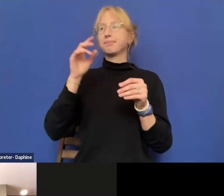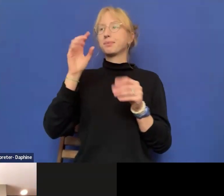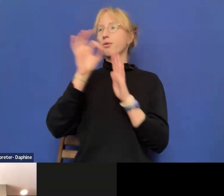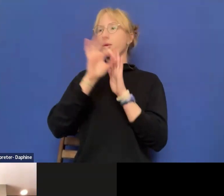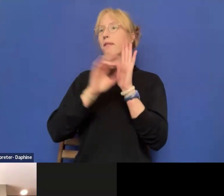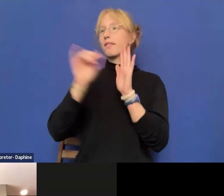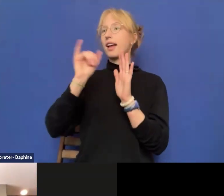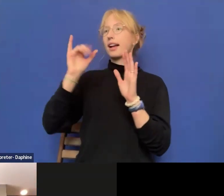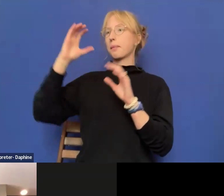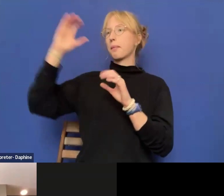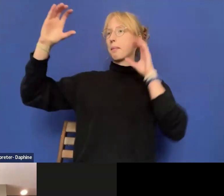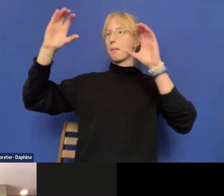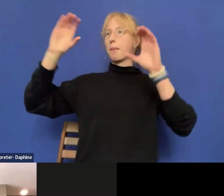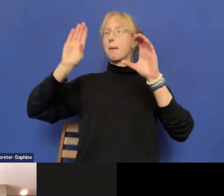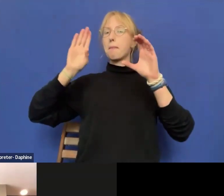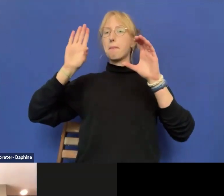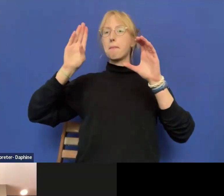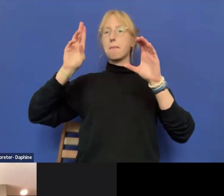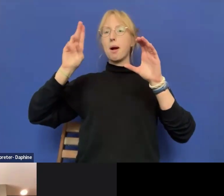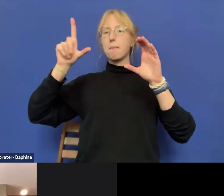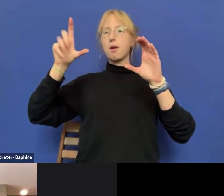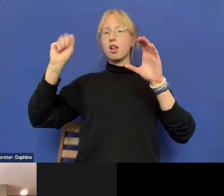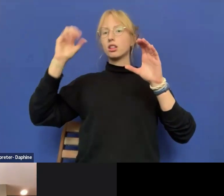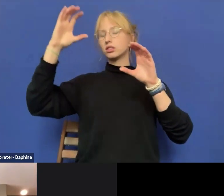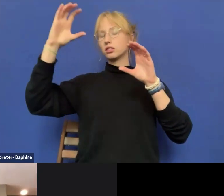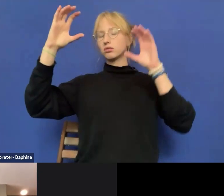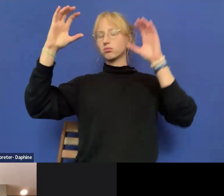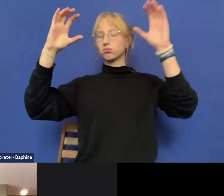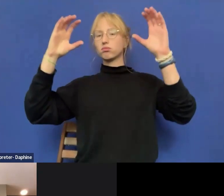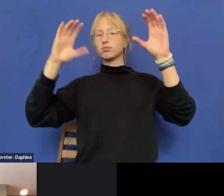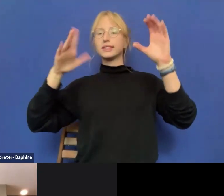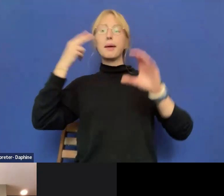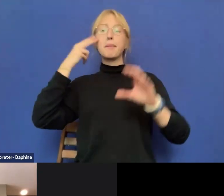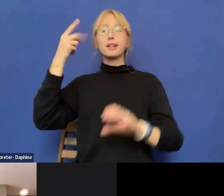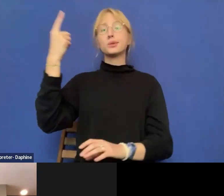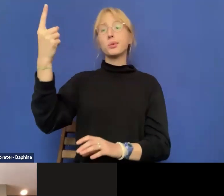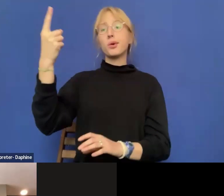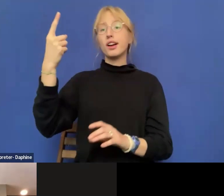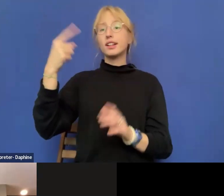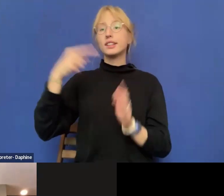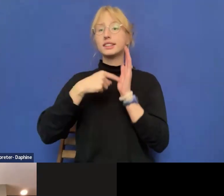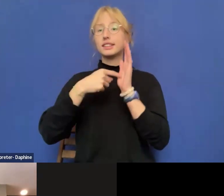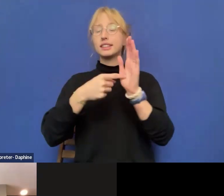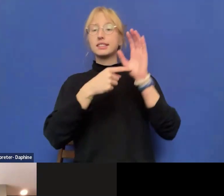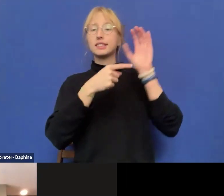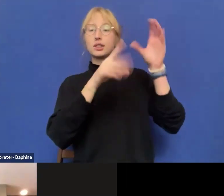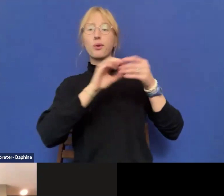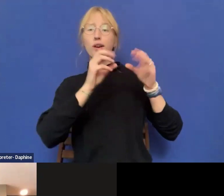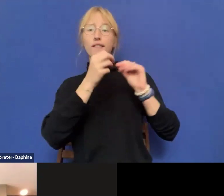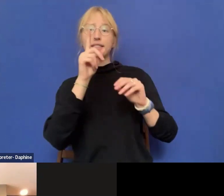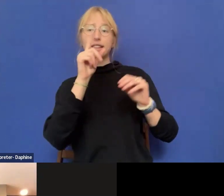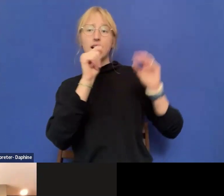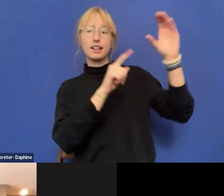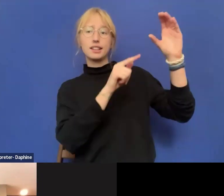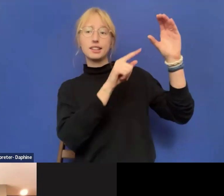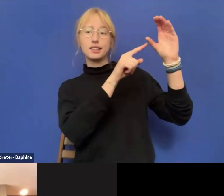hypothesis one get this qualitative data verifies hypothesis one.